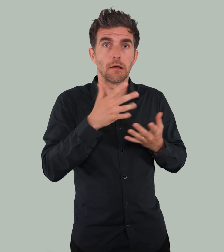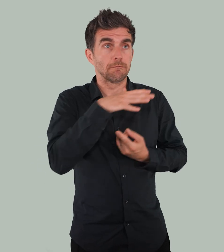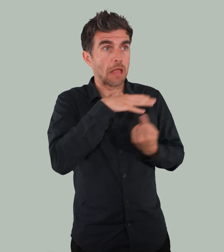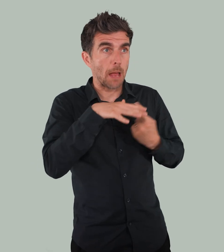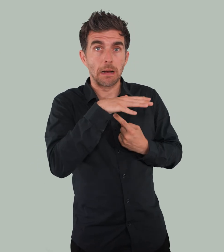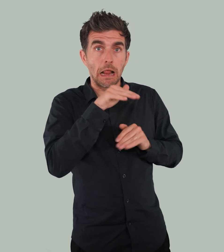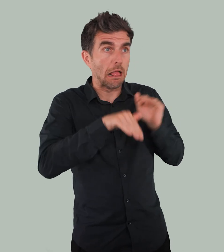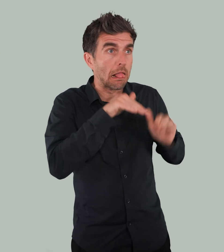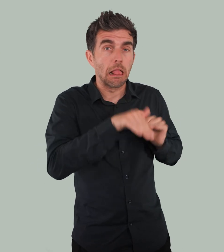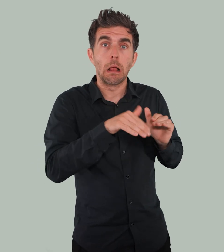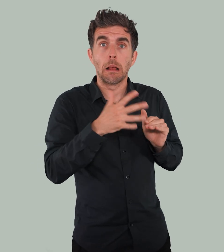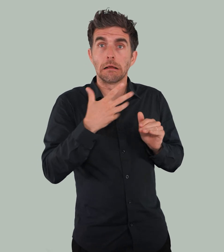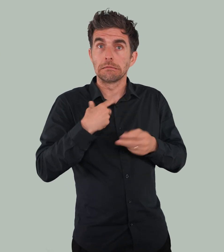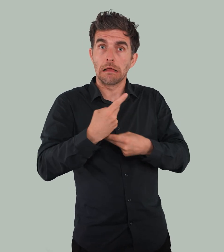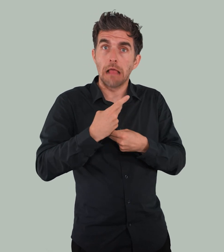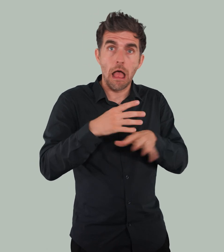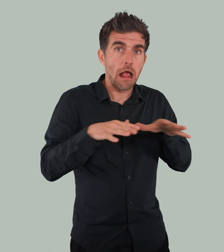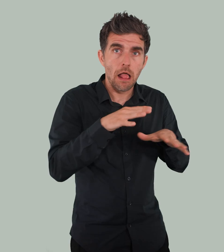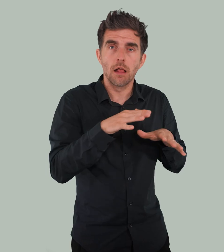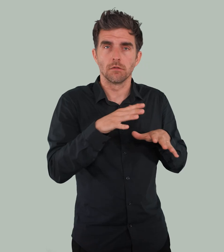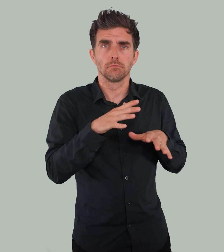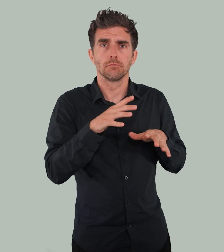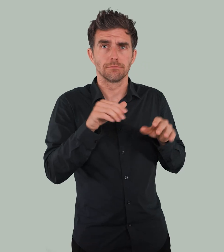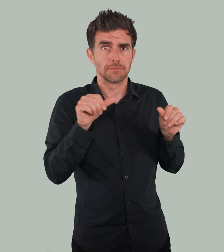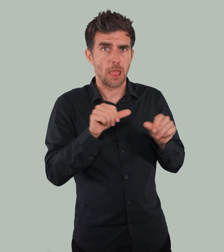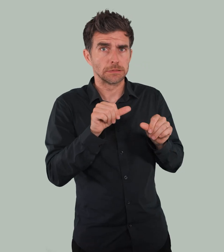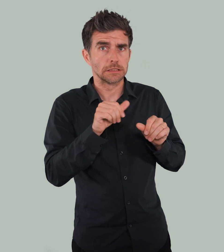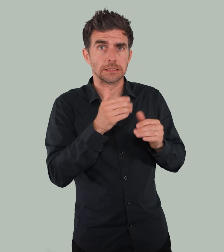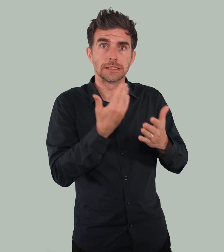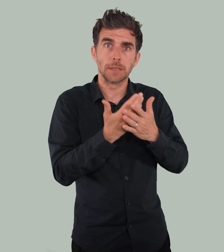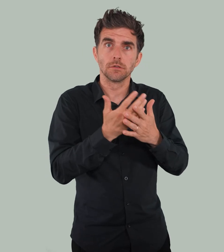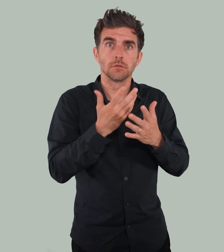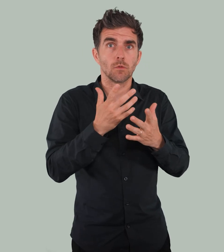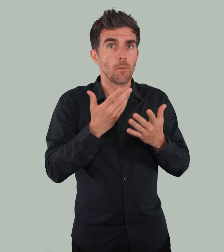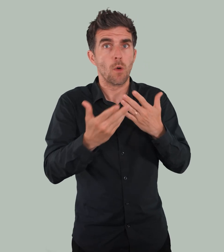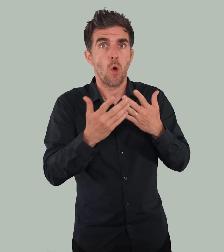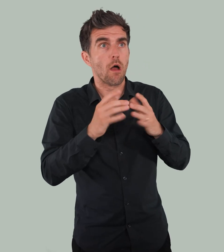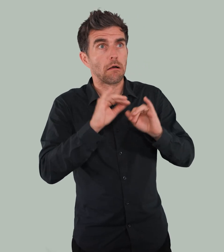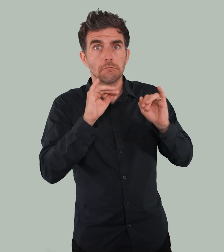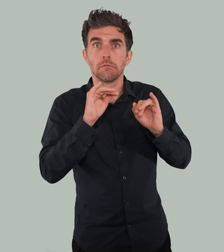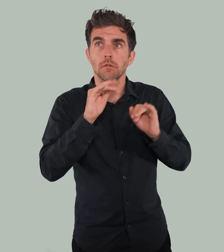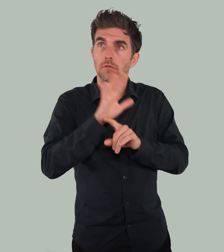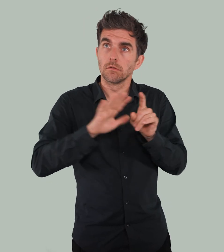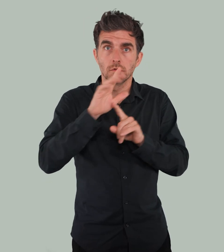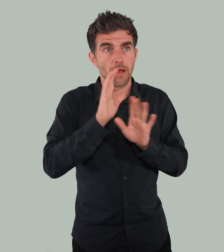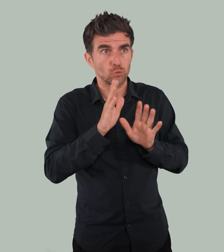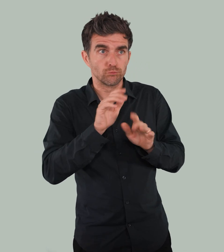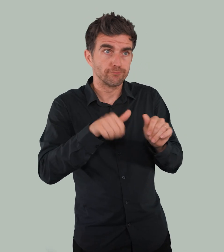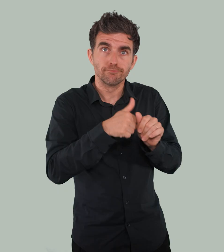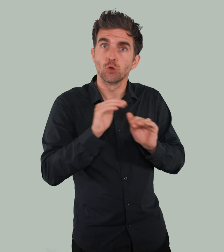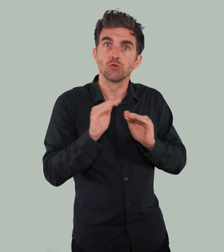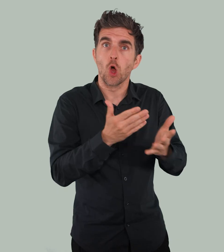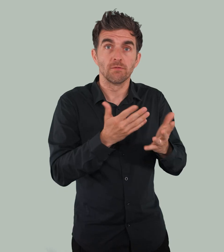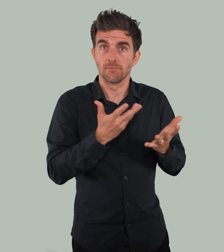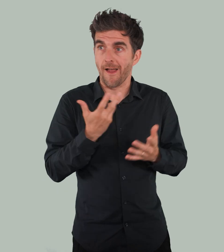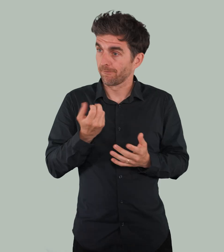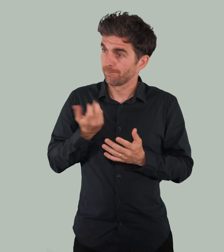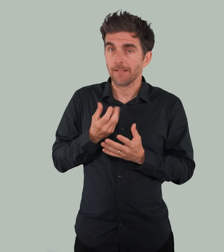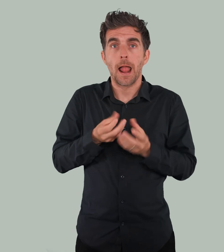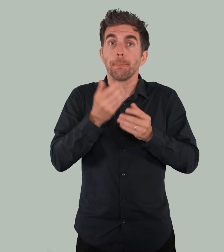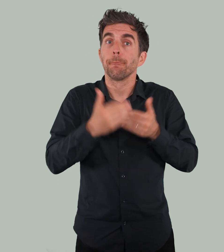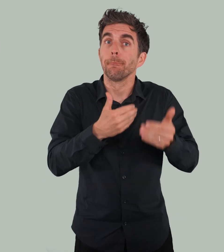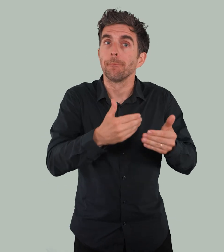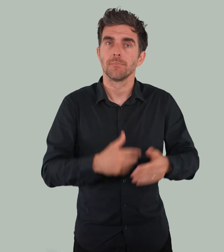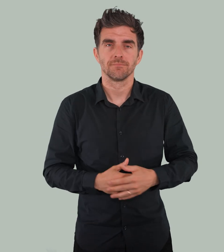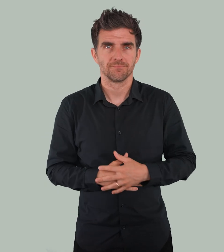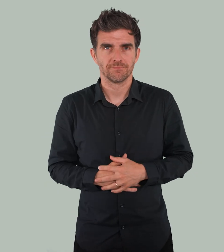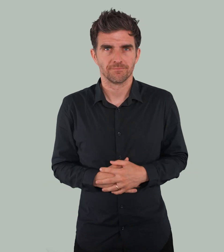on family and informal care, and limit demand for more intensive state services.